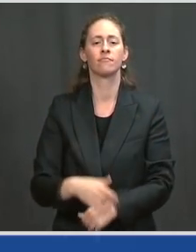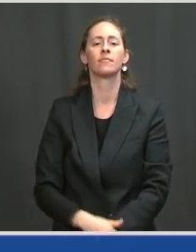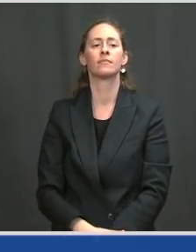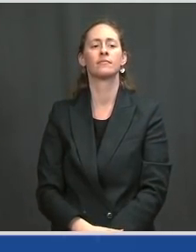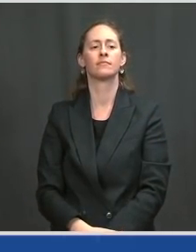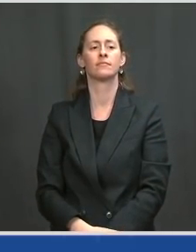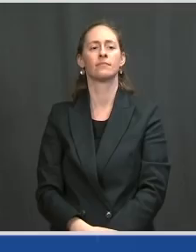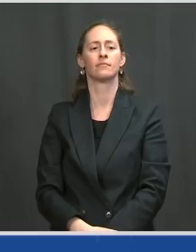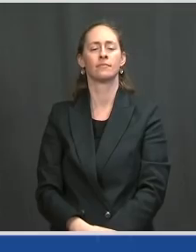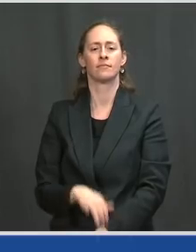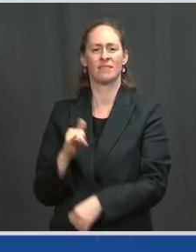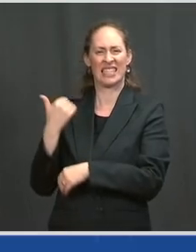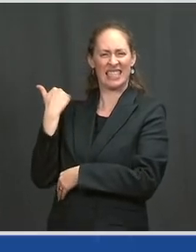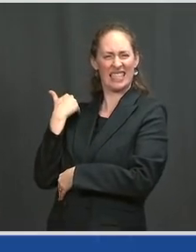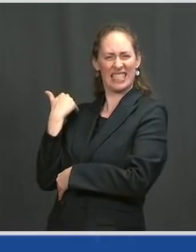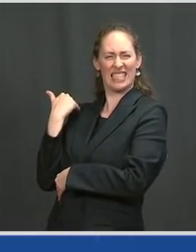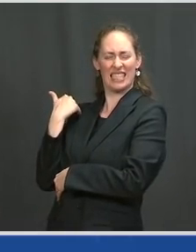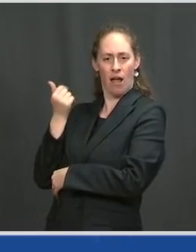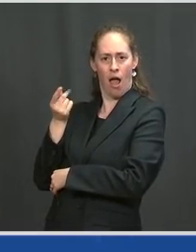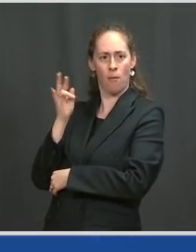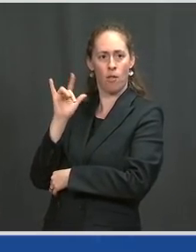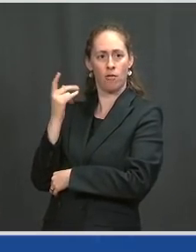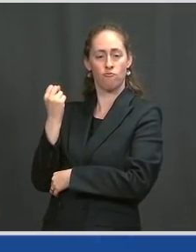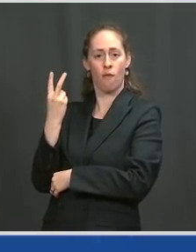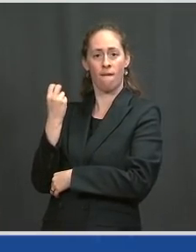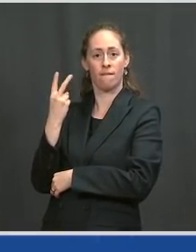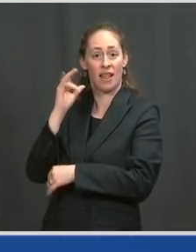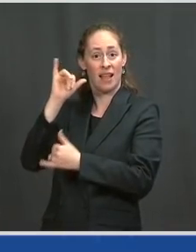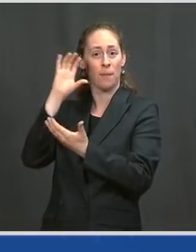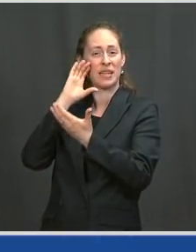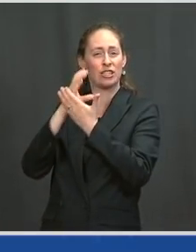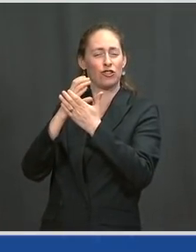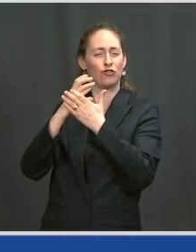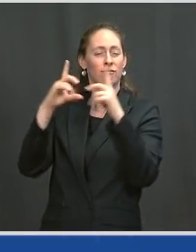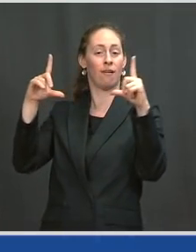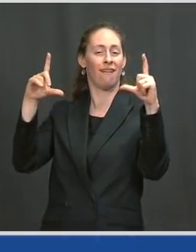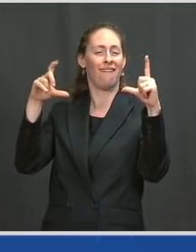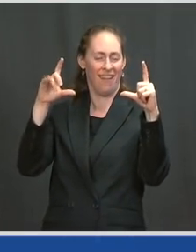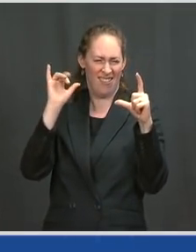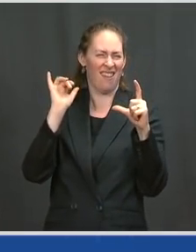COVID-19 counts are down by more than 40 percent since then,